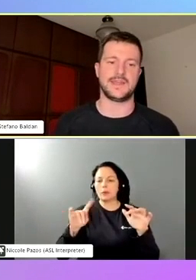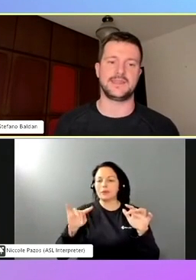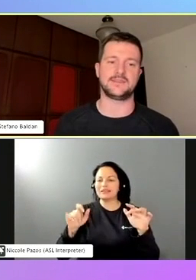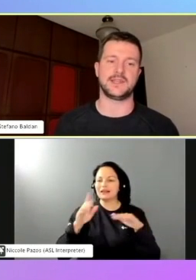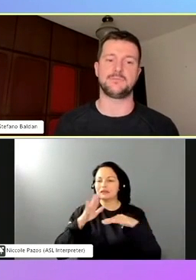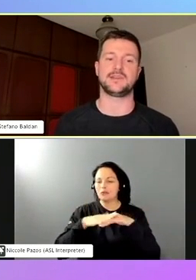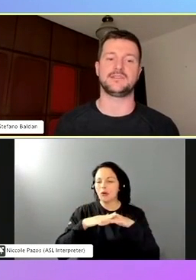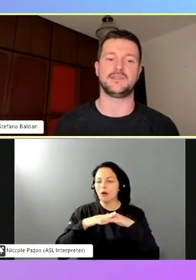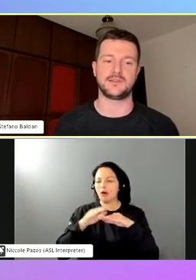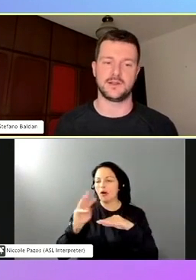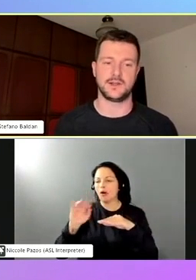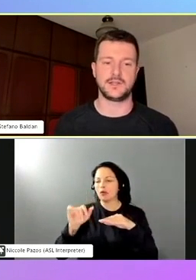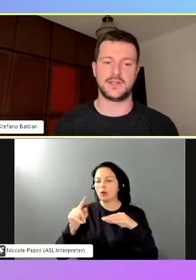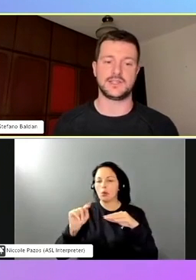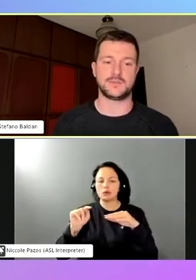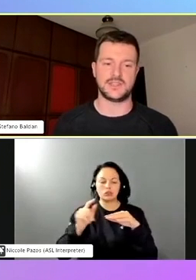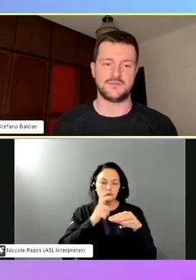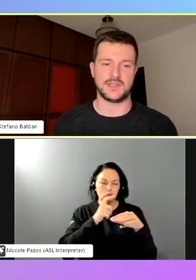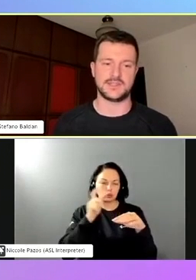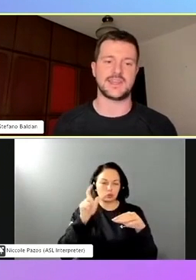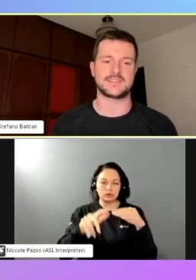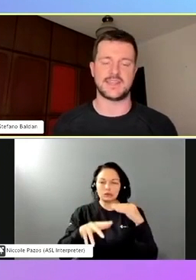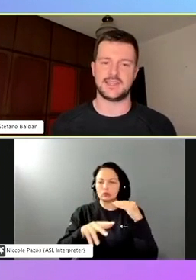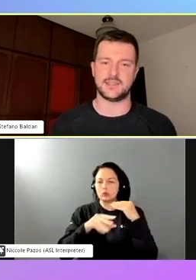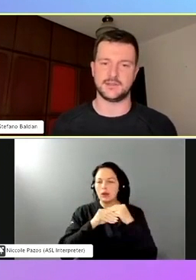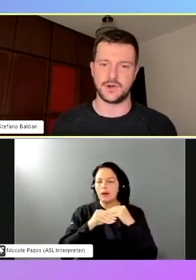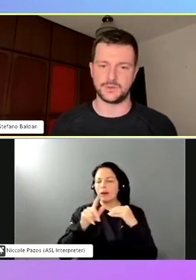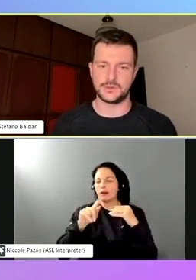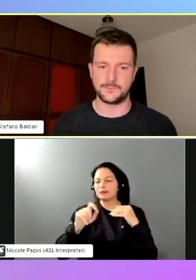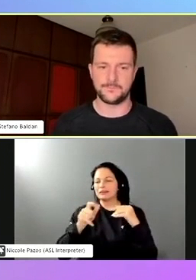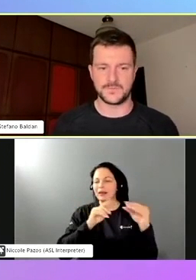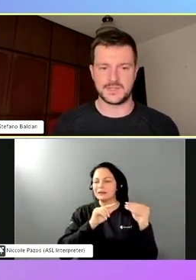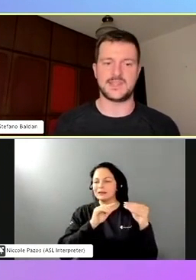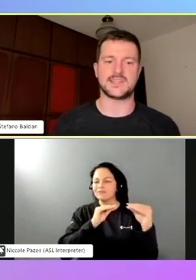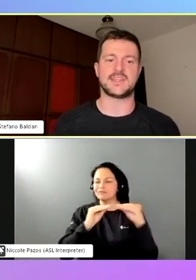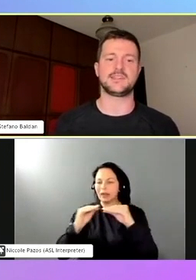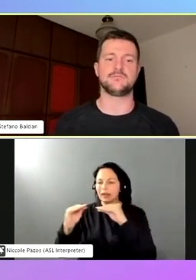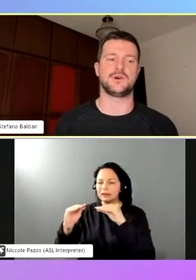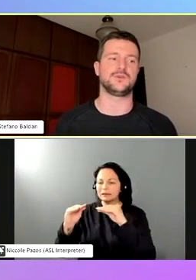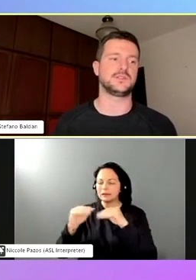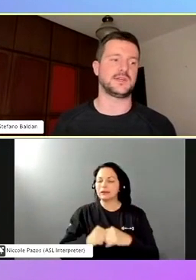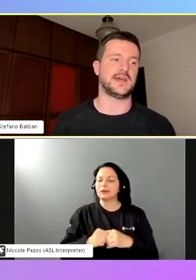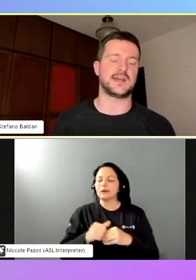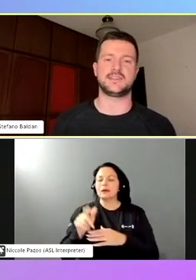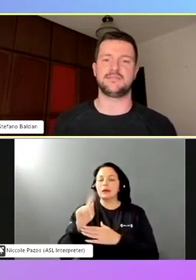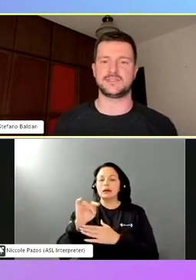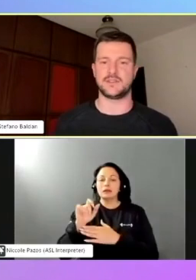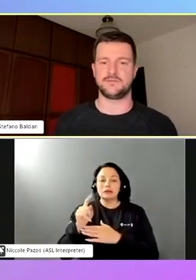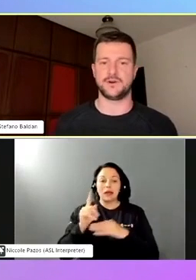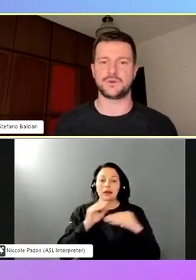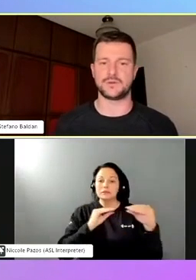embedded into the pages. And what's used the most is headings and titles